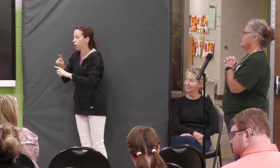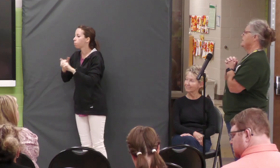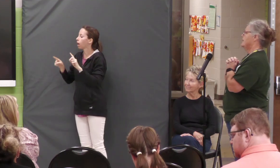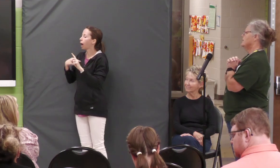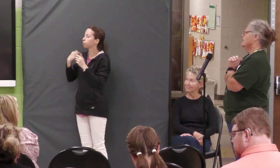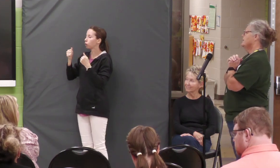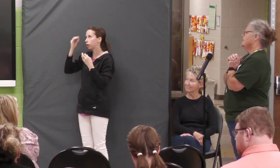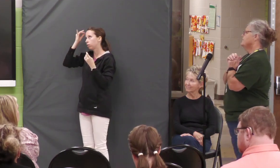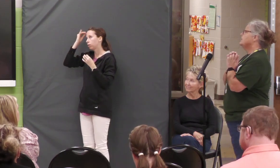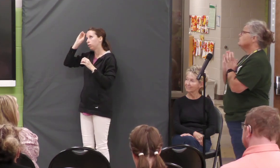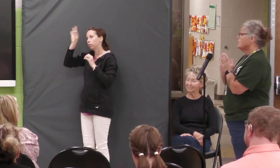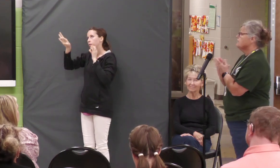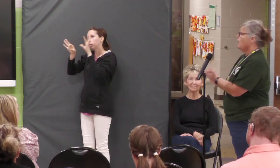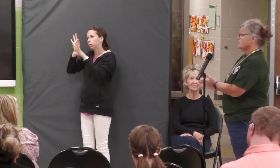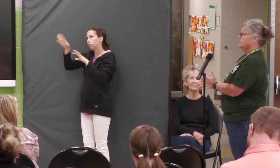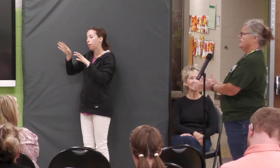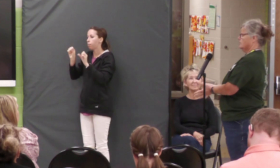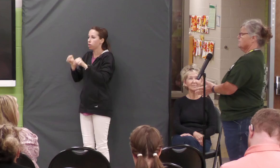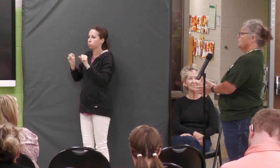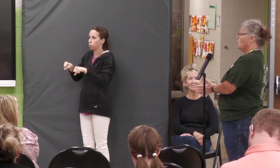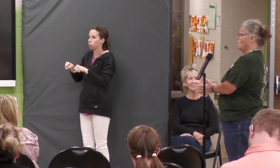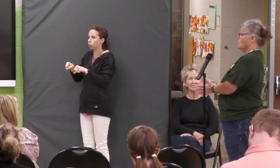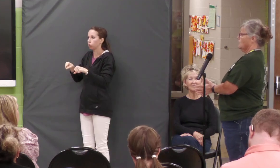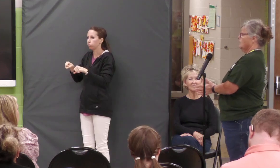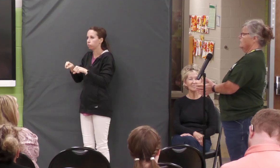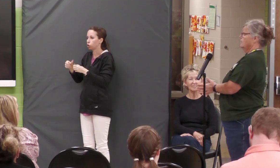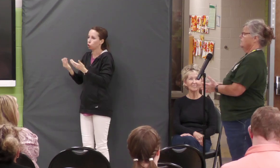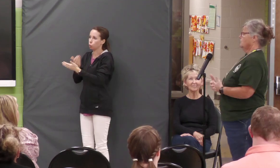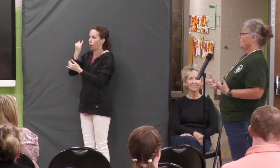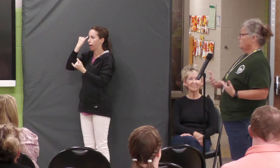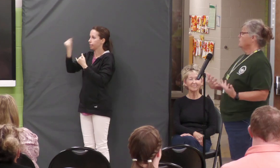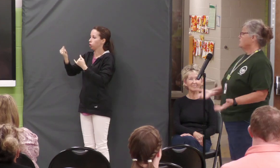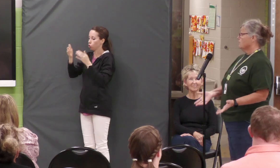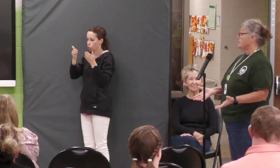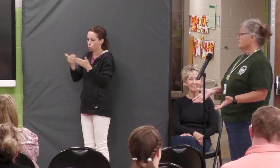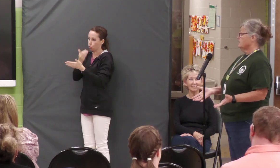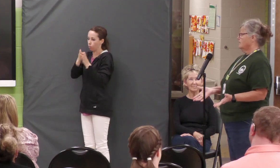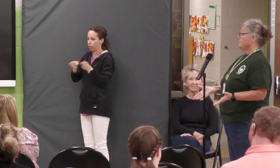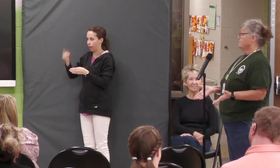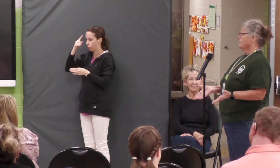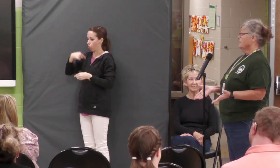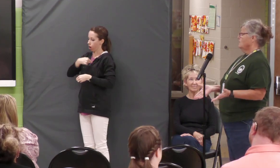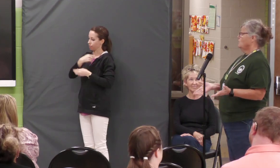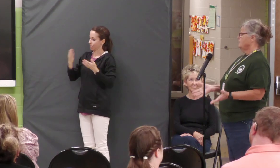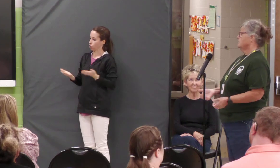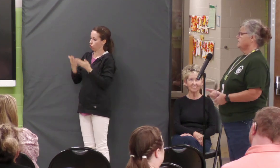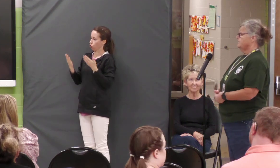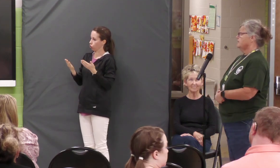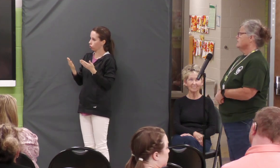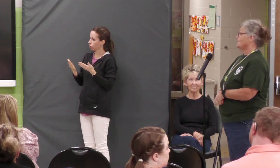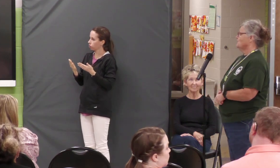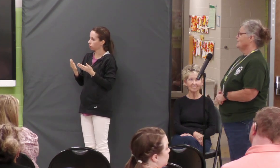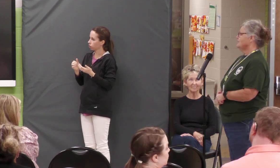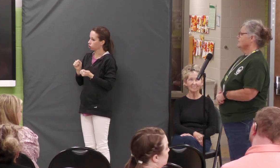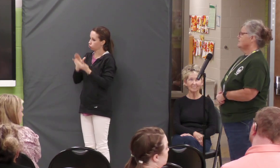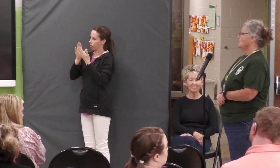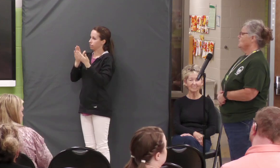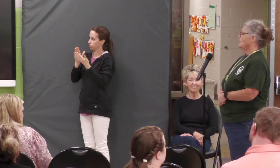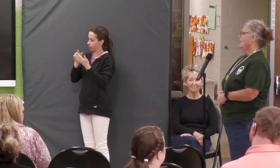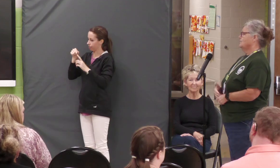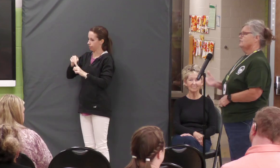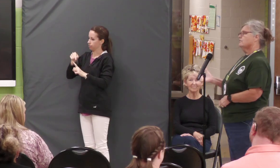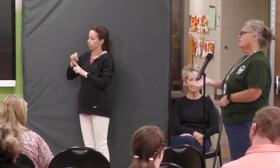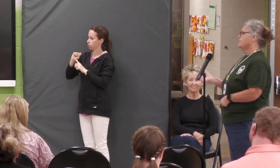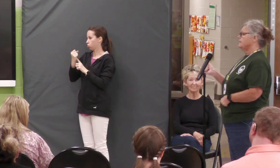head about things we could possibly explore yeah to to address what must be a big situation sure just trying my